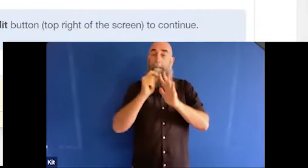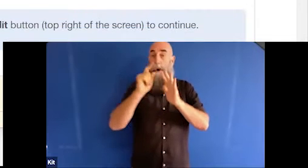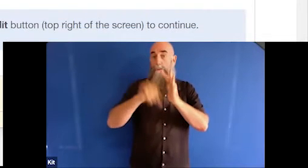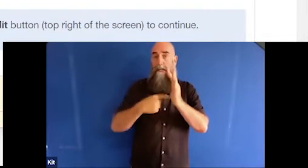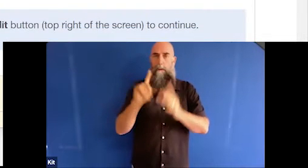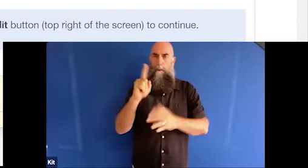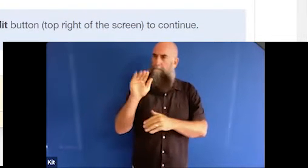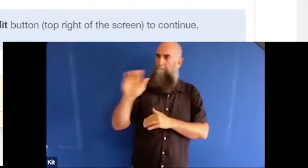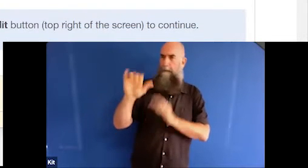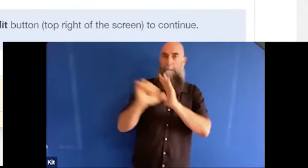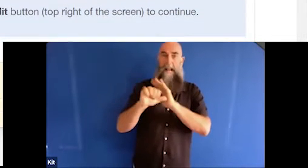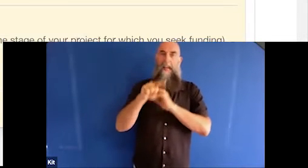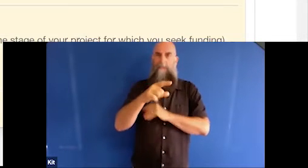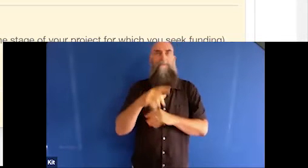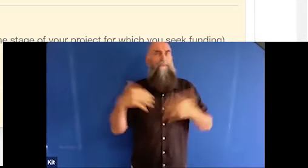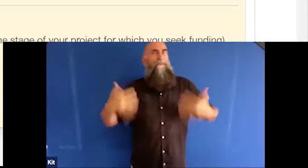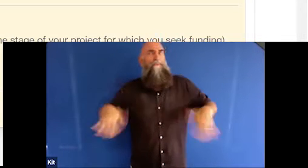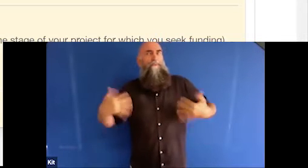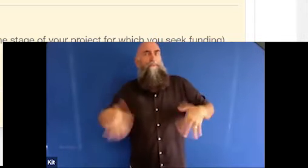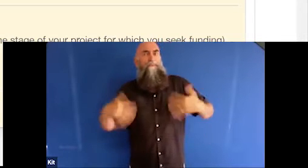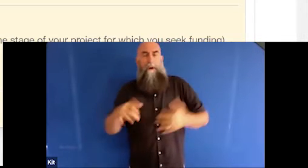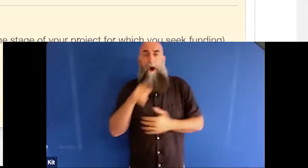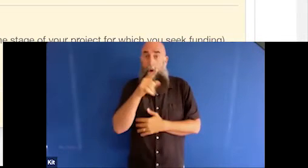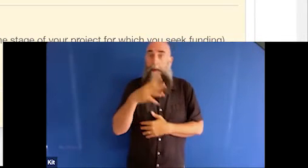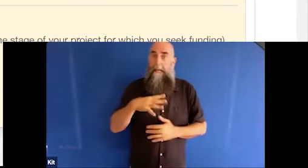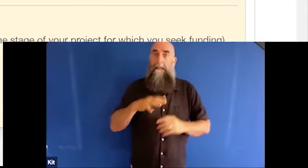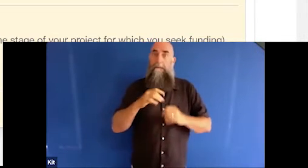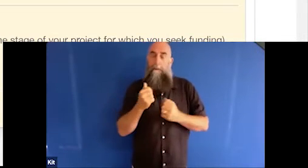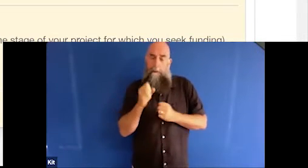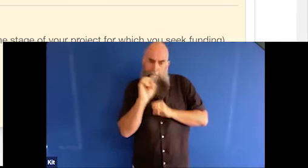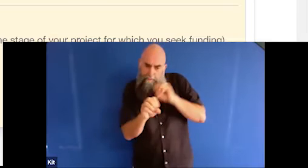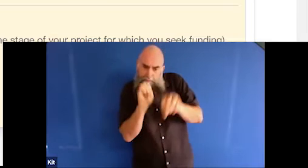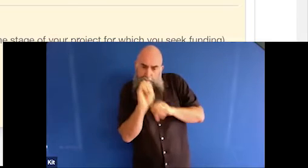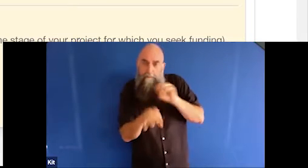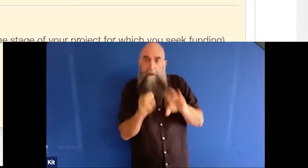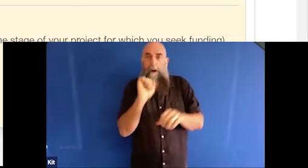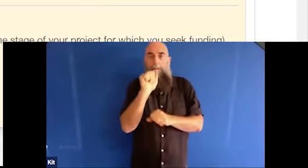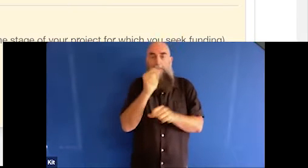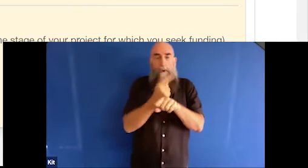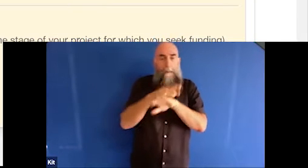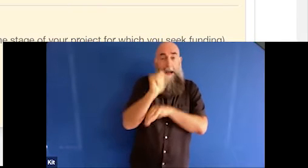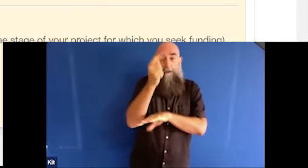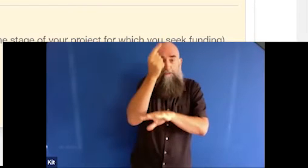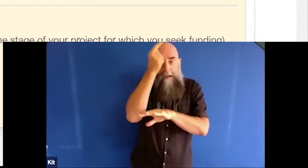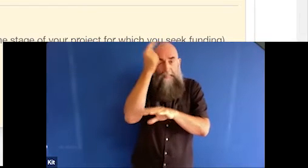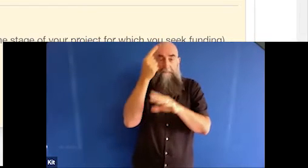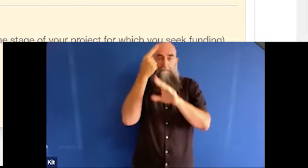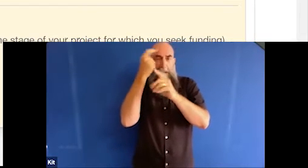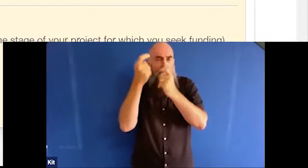big, juicy part. This is where you want to be talking about the creative rationale, the steps